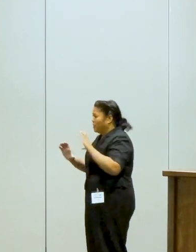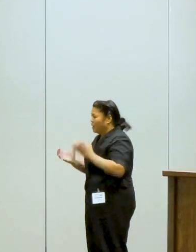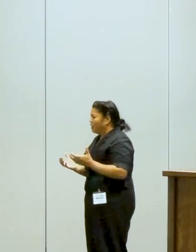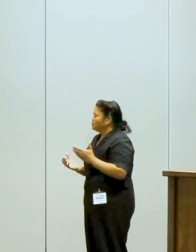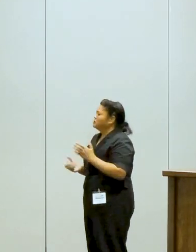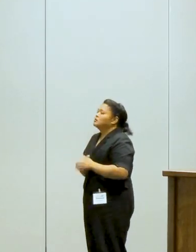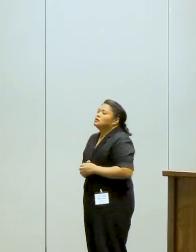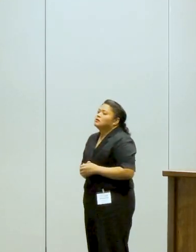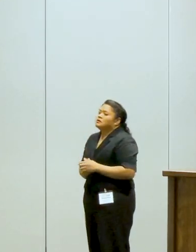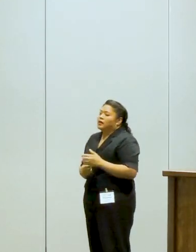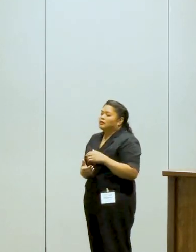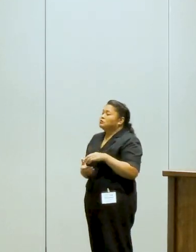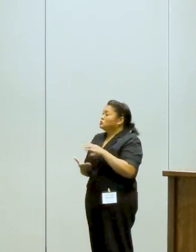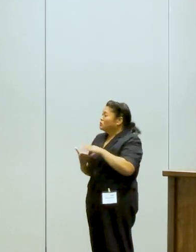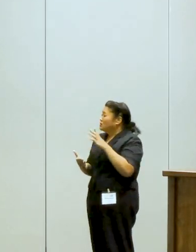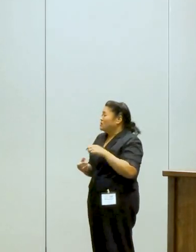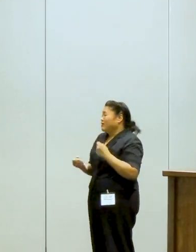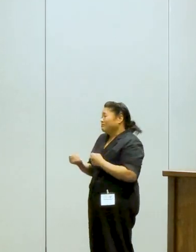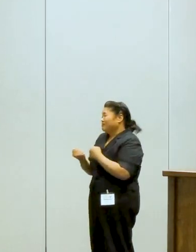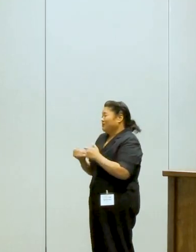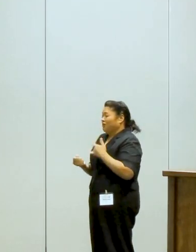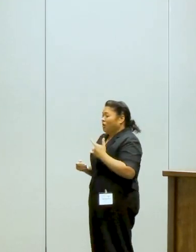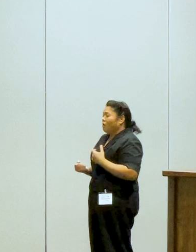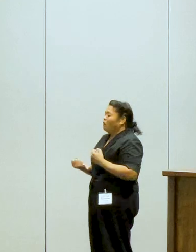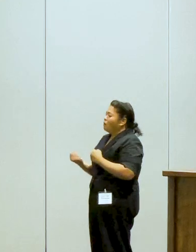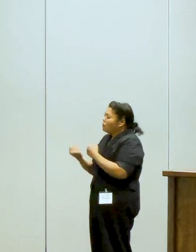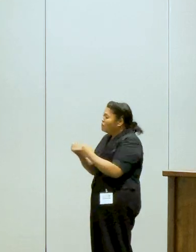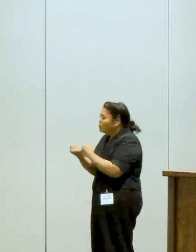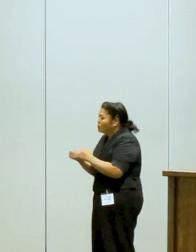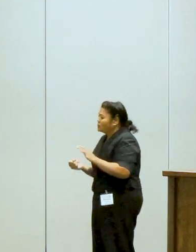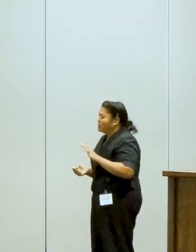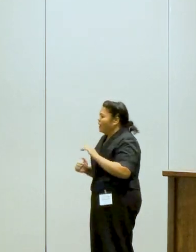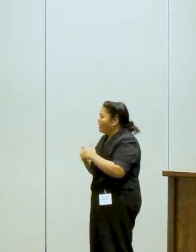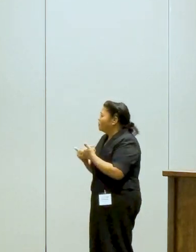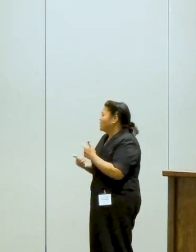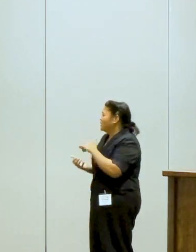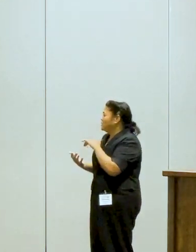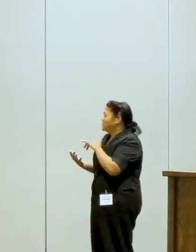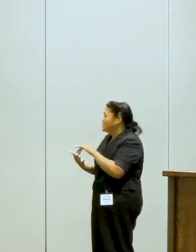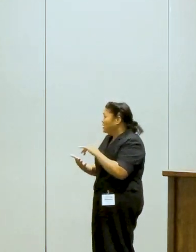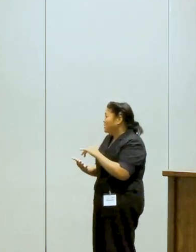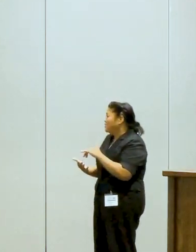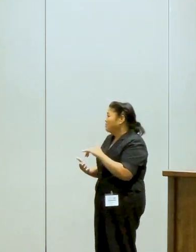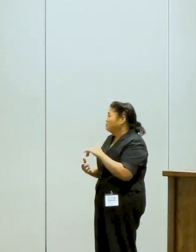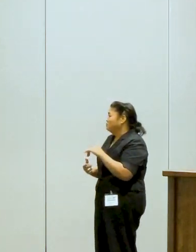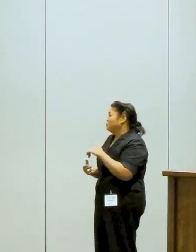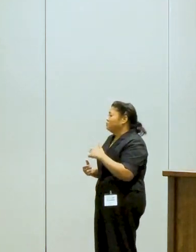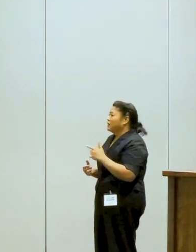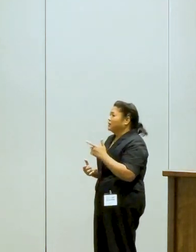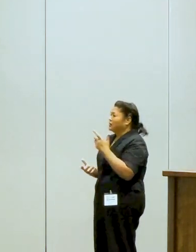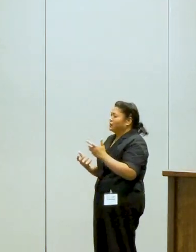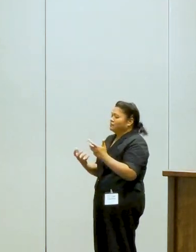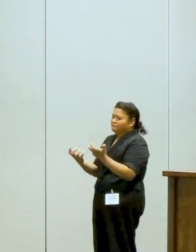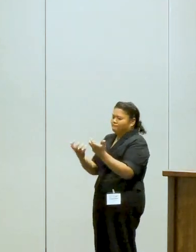reinforce and understand by tailoring how they study, and it allows for adaptive learning. So that's the really important